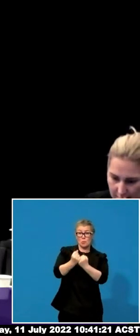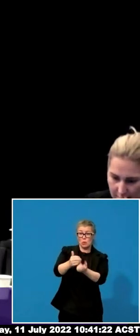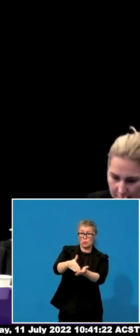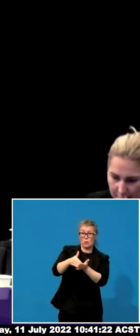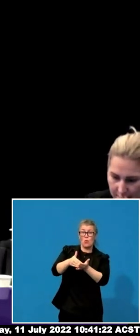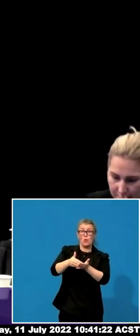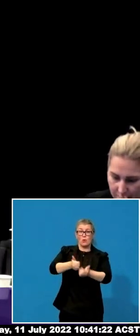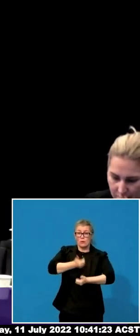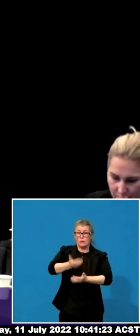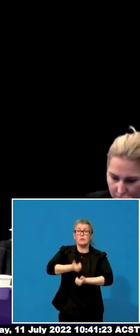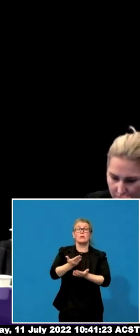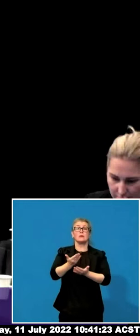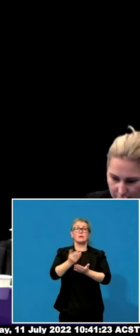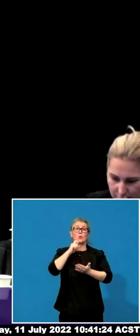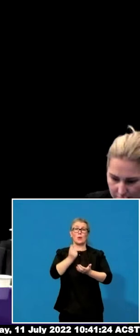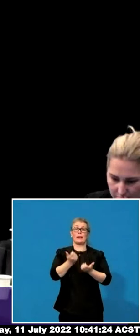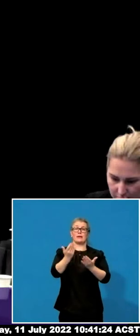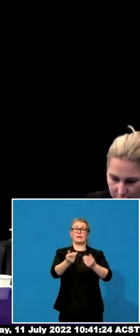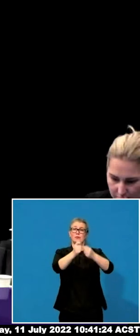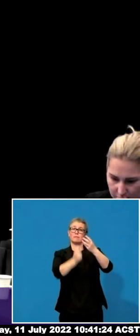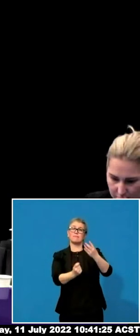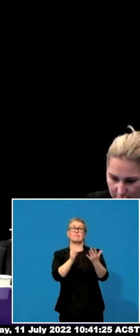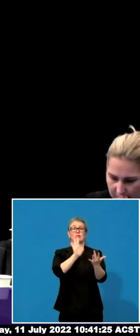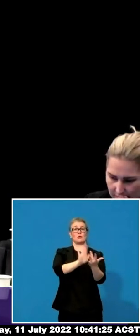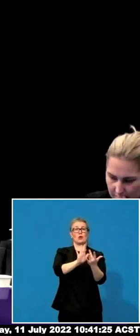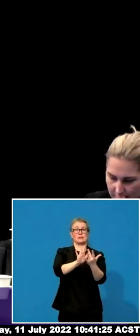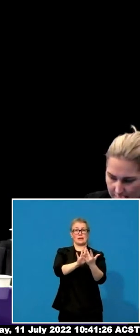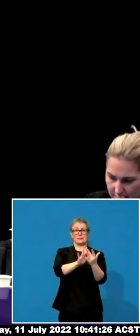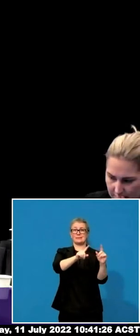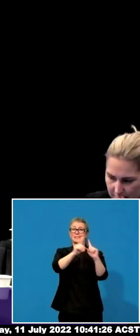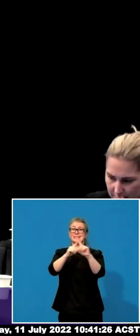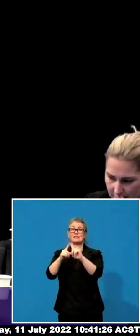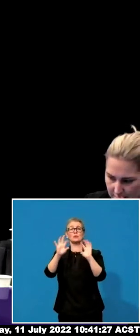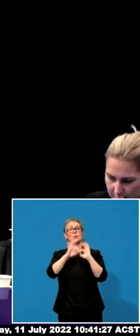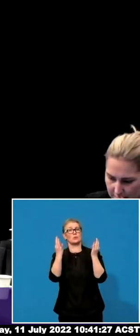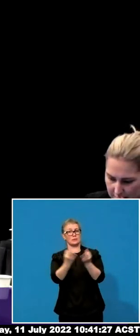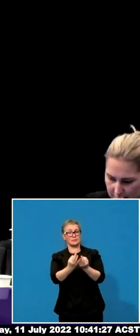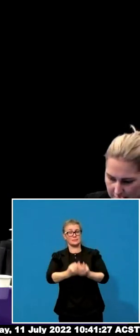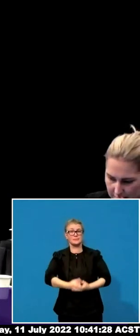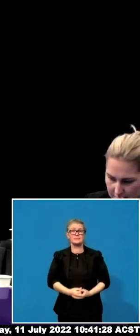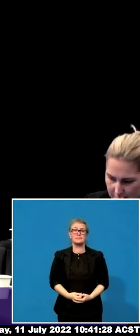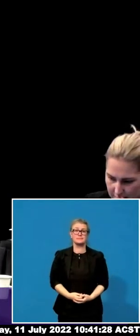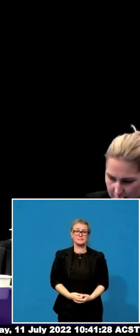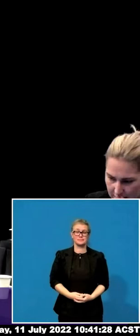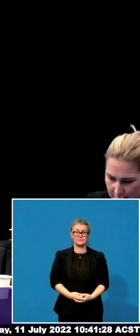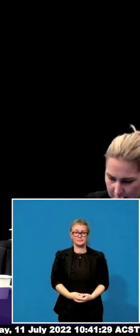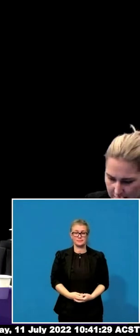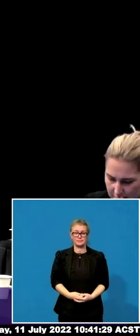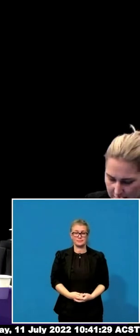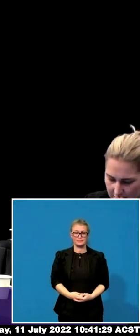slide will appear on the screen with the relevant contact numbers if assistance is required by anyone listening in.